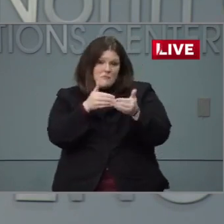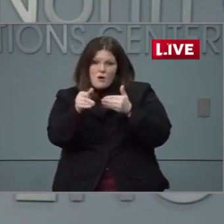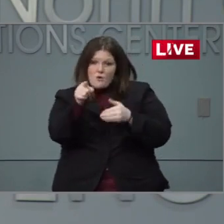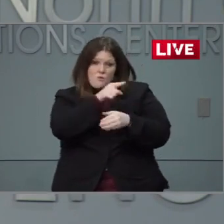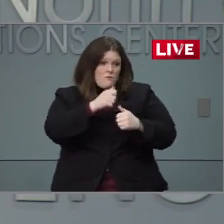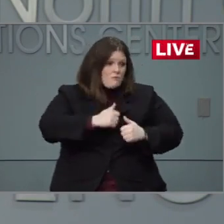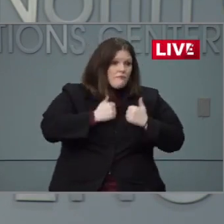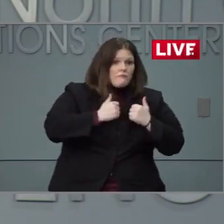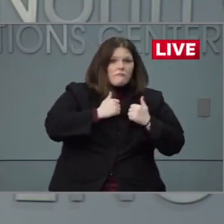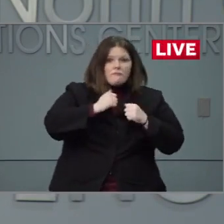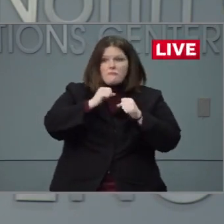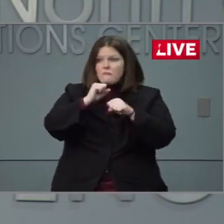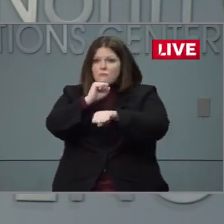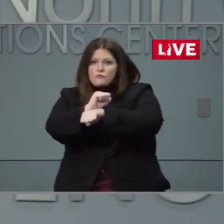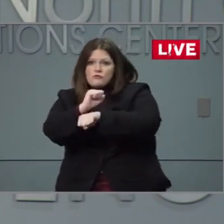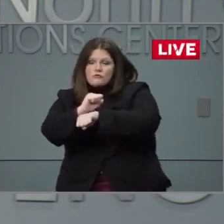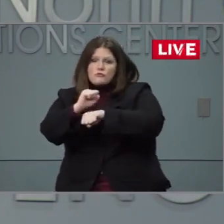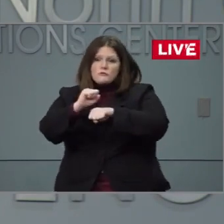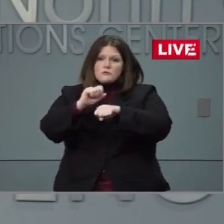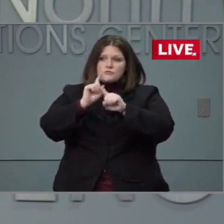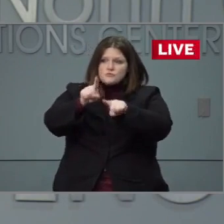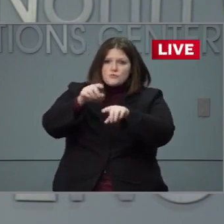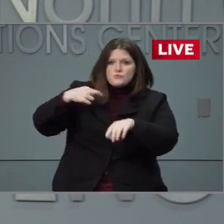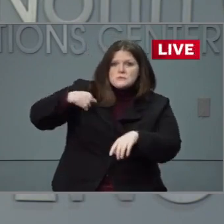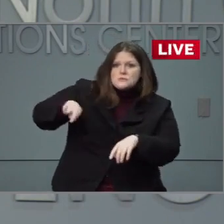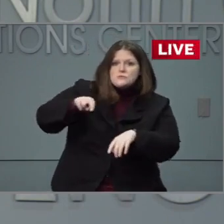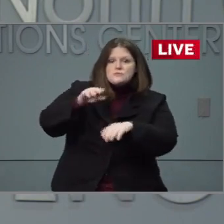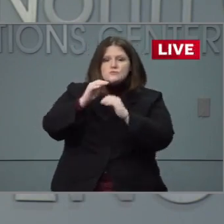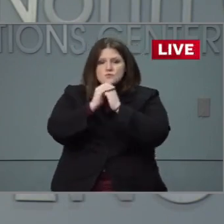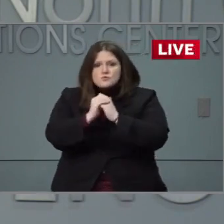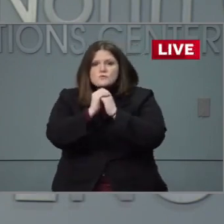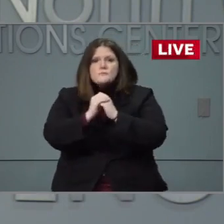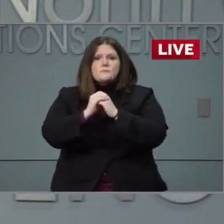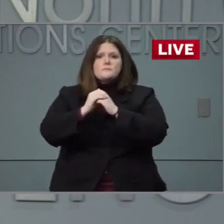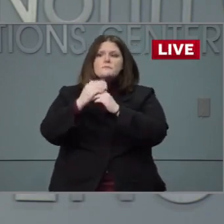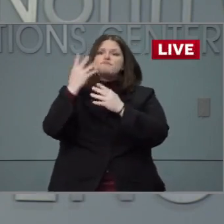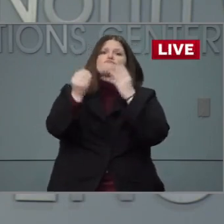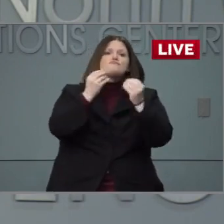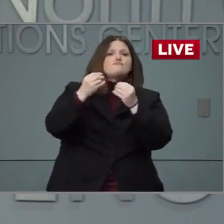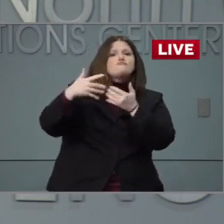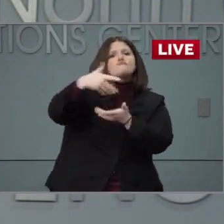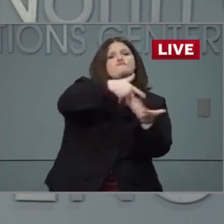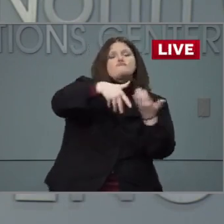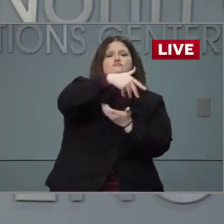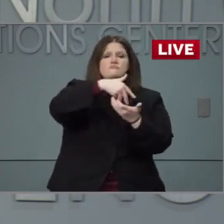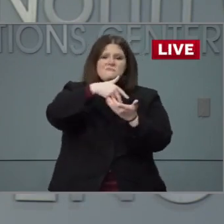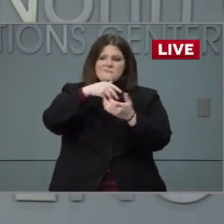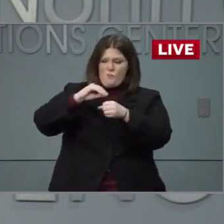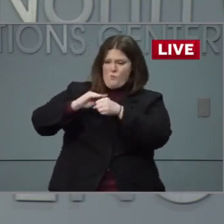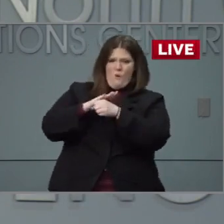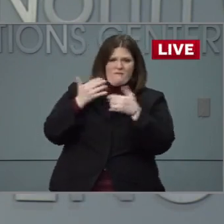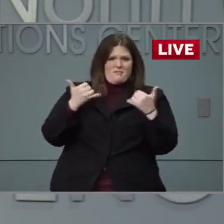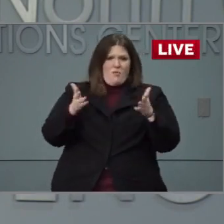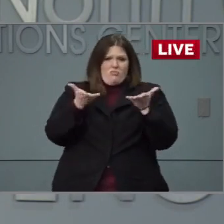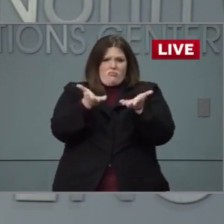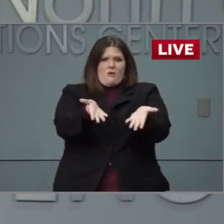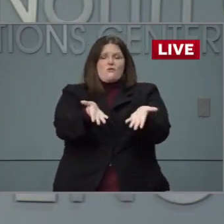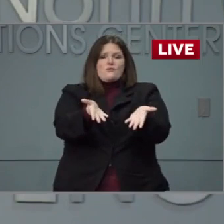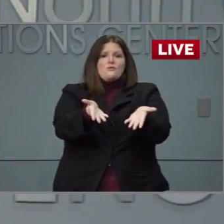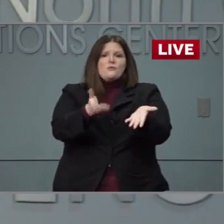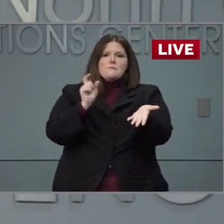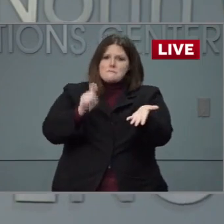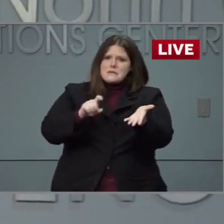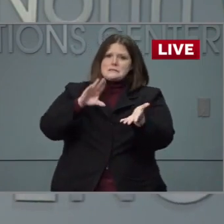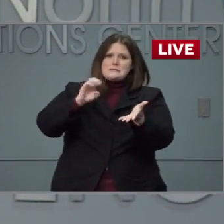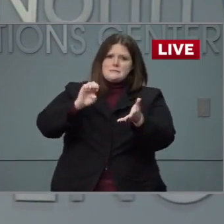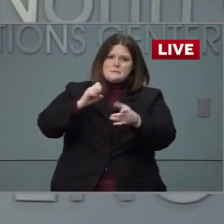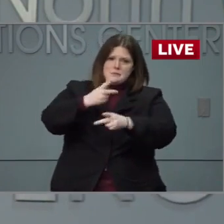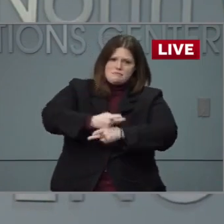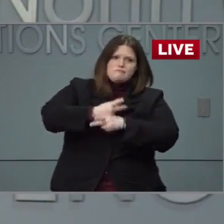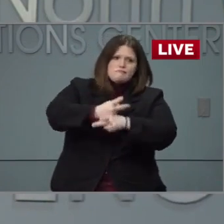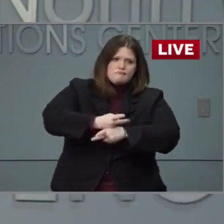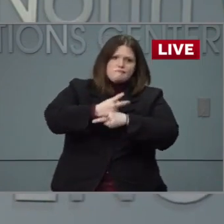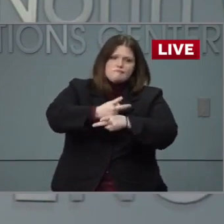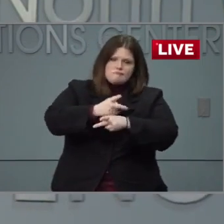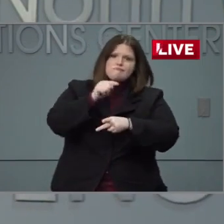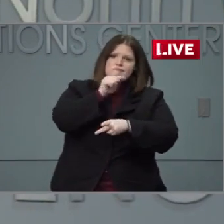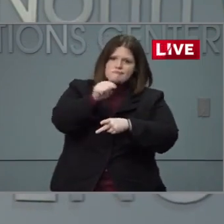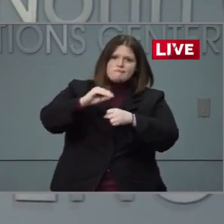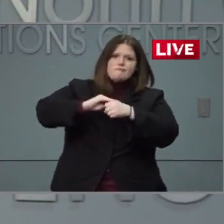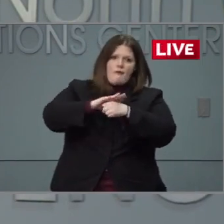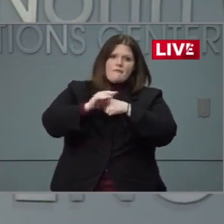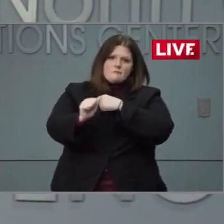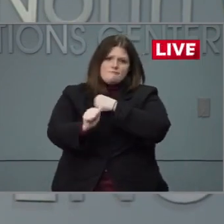NO MATTER WHERE YOU LIVE, WORK, WORSHIP OR PLAY, COVID-19 REMAINS A DEADLY THREAT AND WE GOT TO TREAT IT THAT WAY.